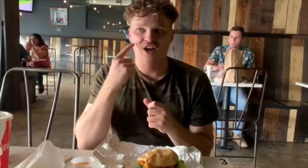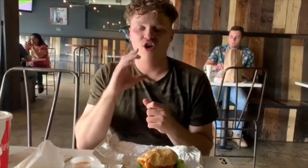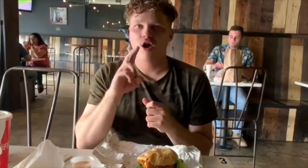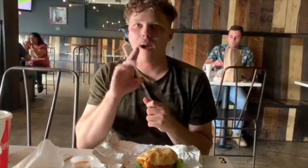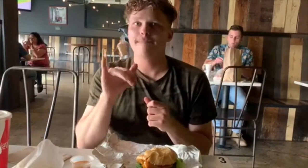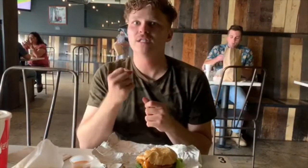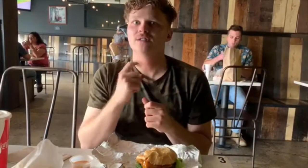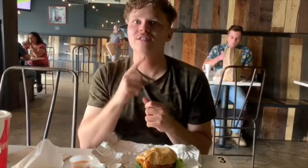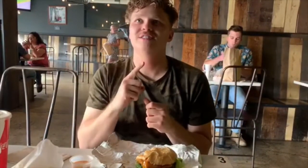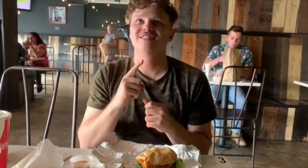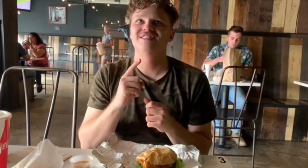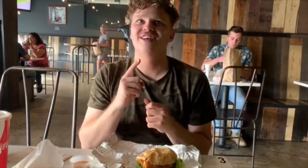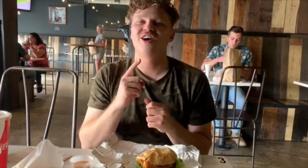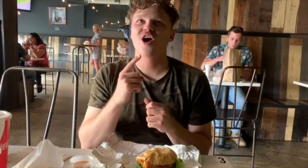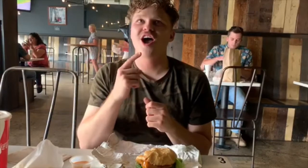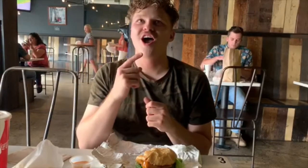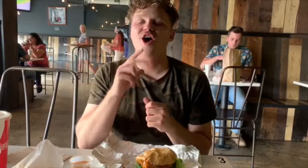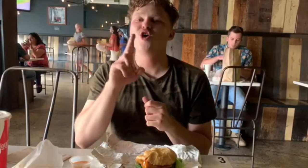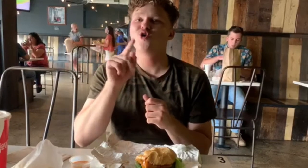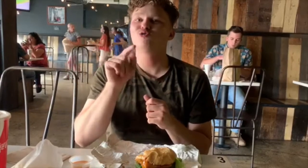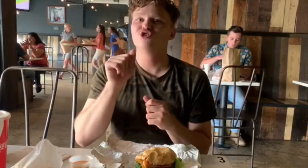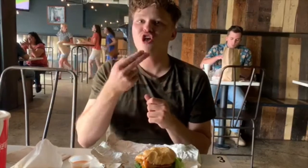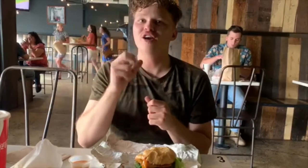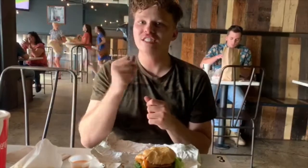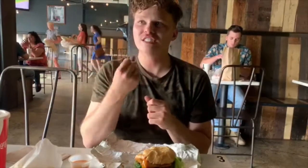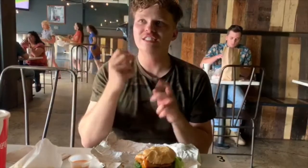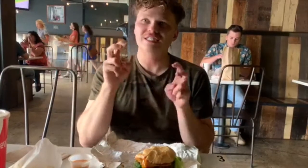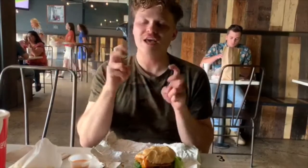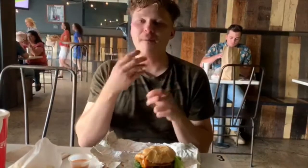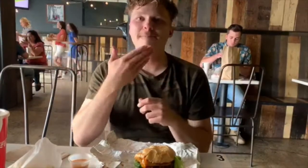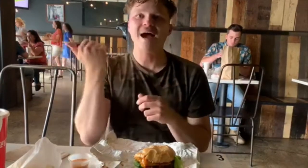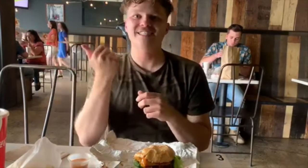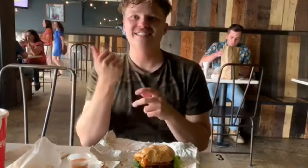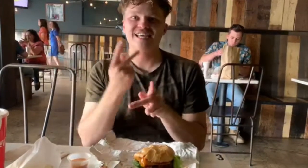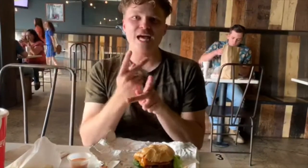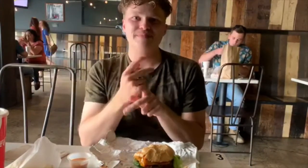B: I think Cubby's can be considered "Utah's Best Kept Secret"!